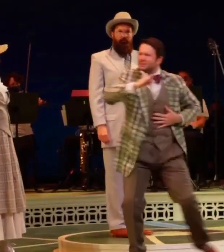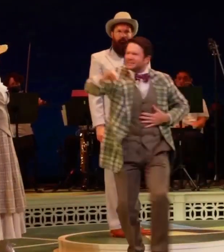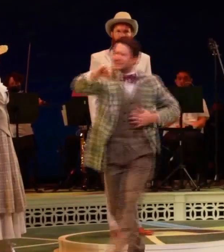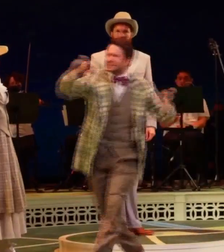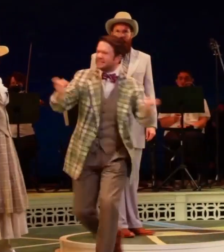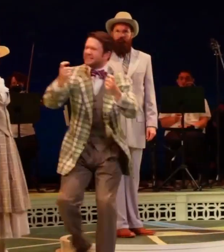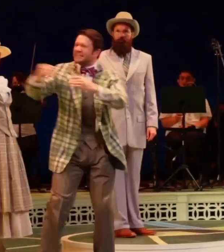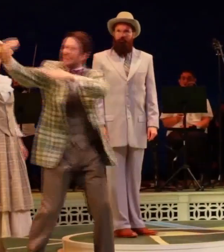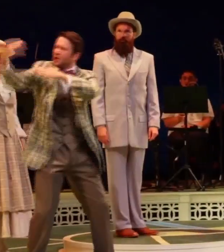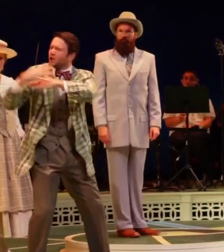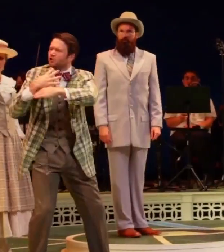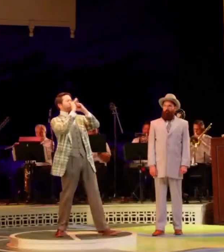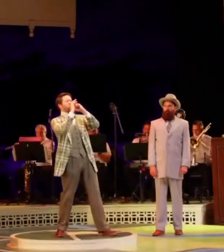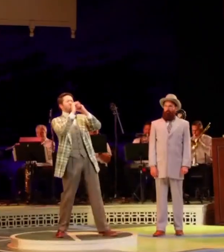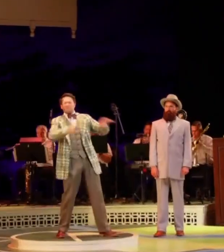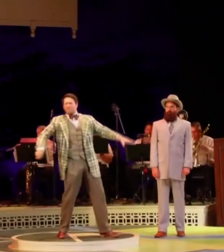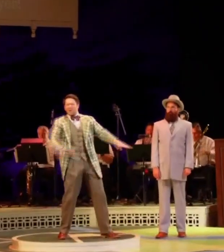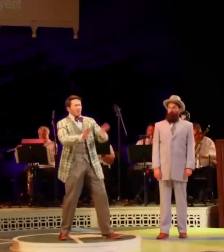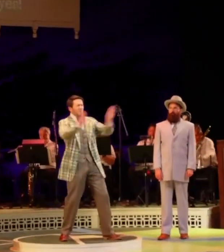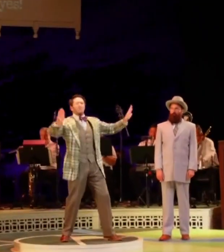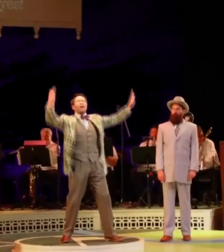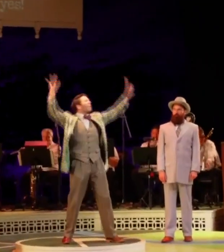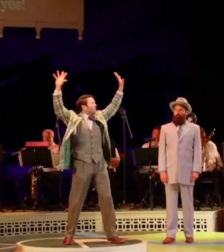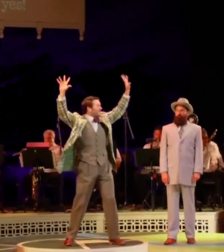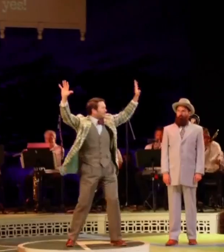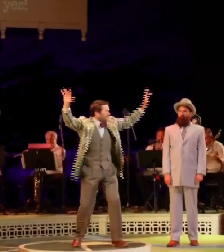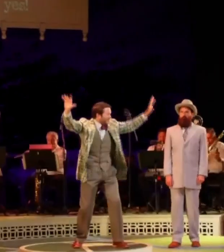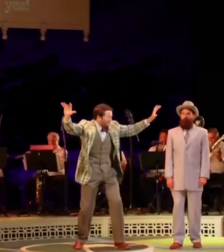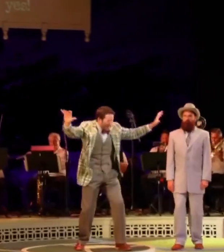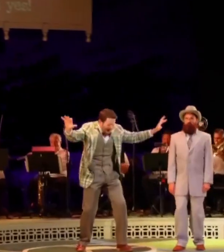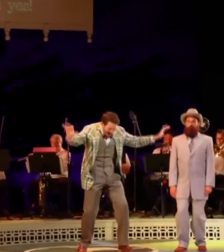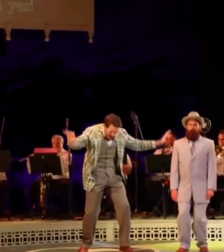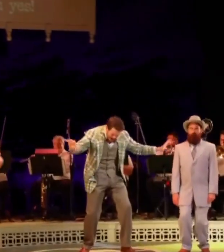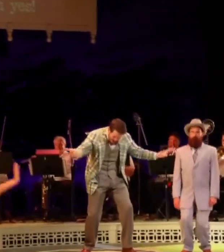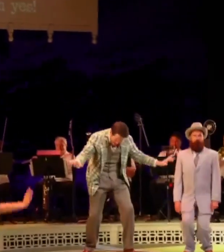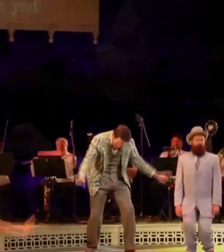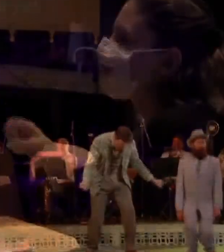only in sign language with supertitles aid hearing audience members.